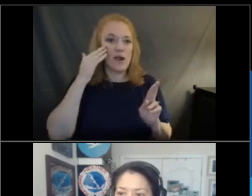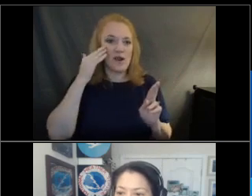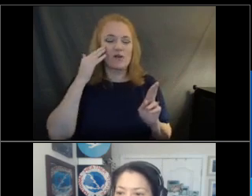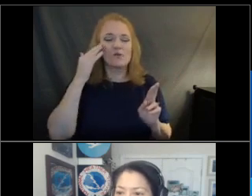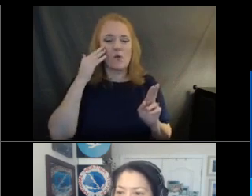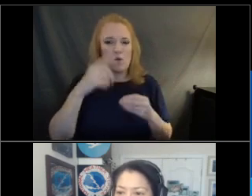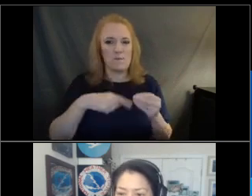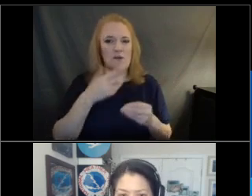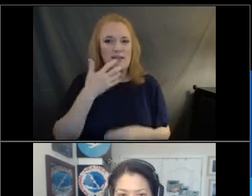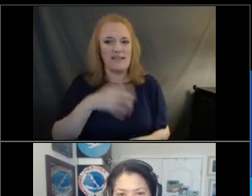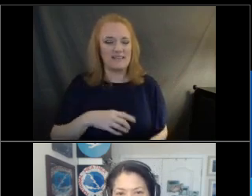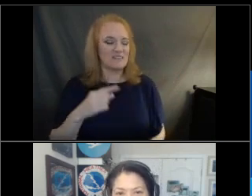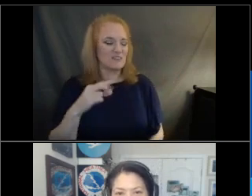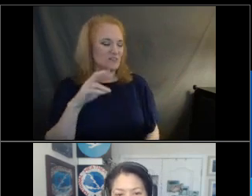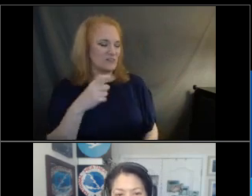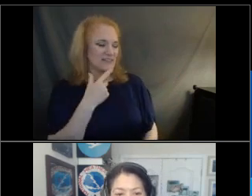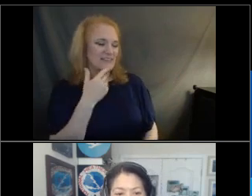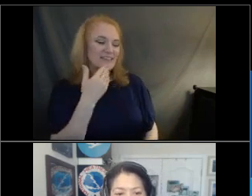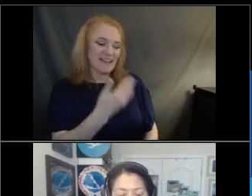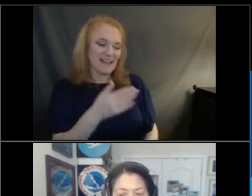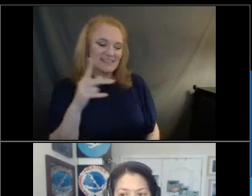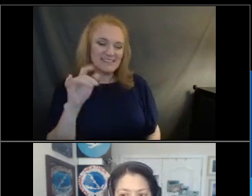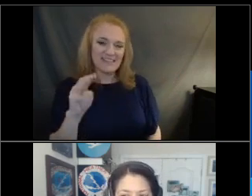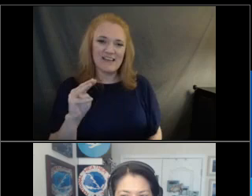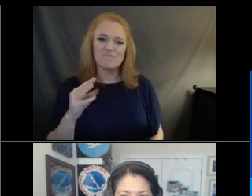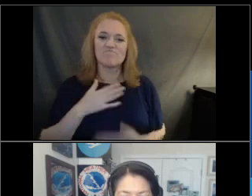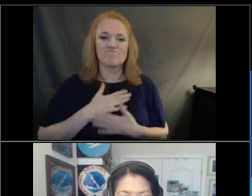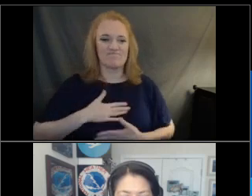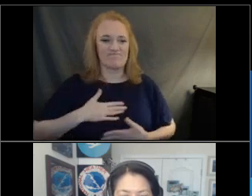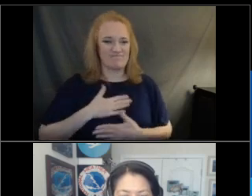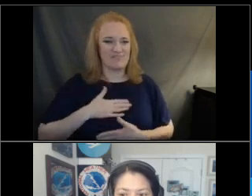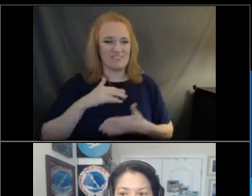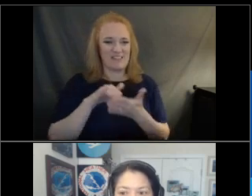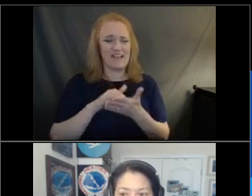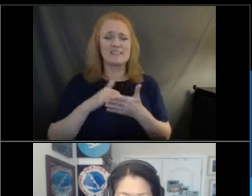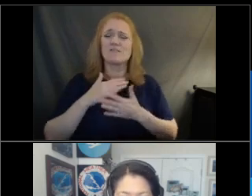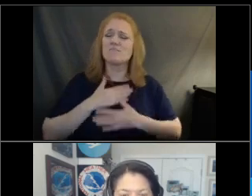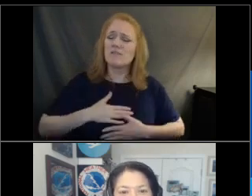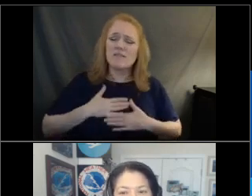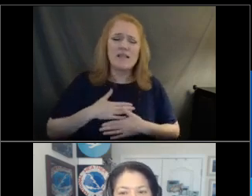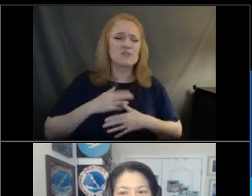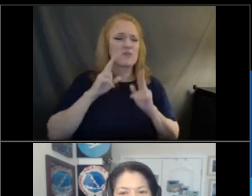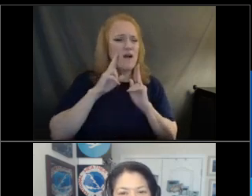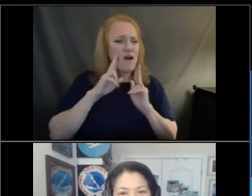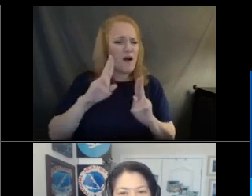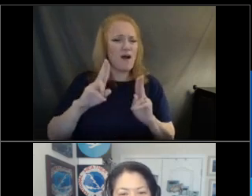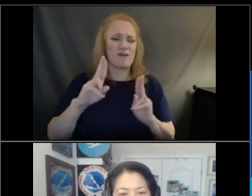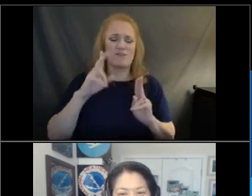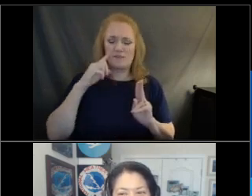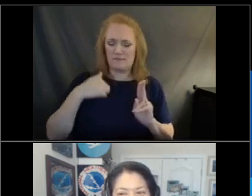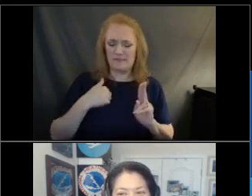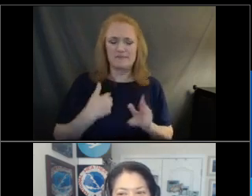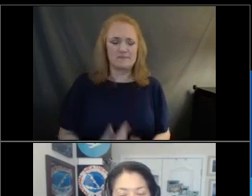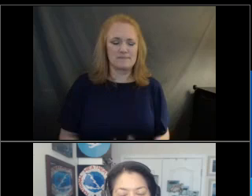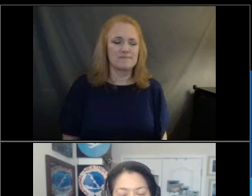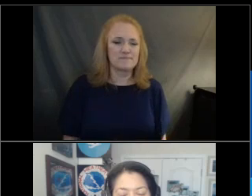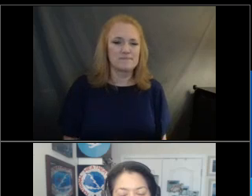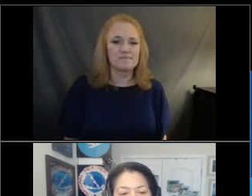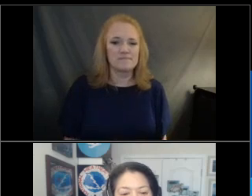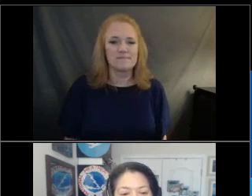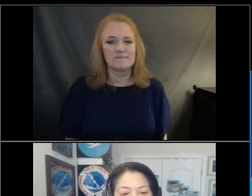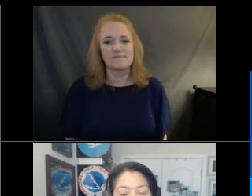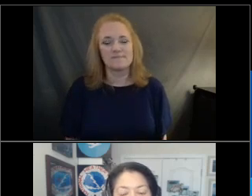Thanks Kim, much appreciated and it's been a pleasure and an honor.